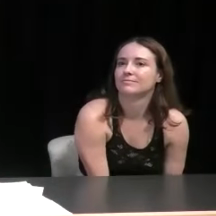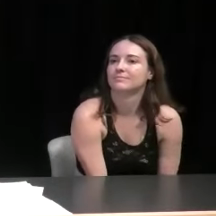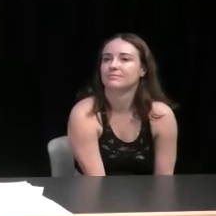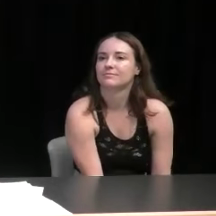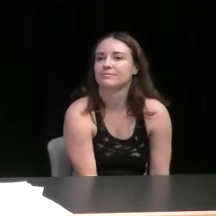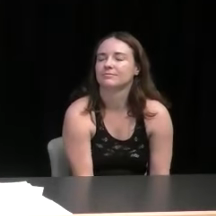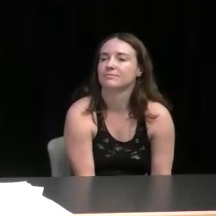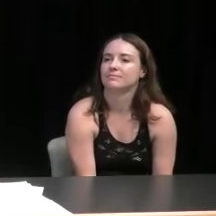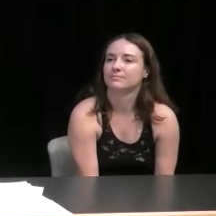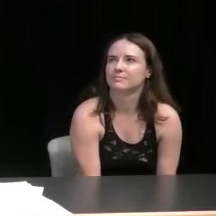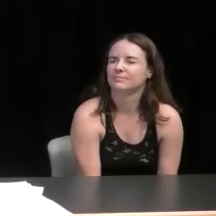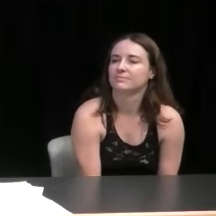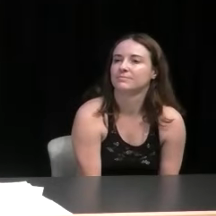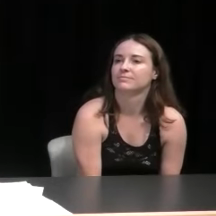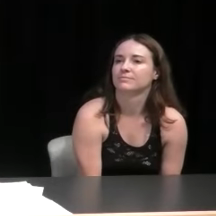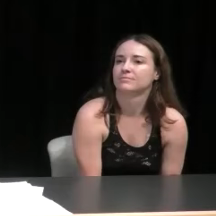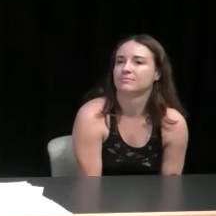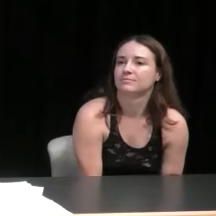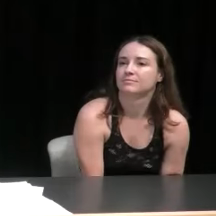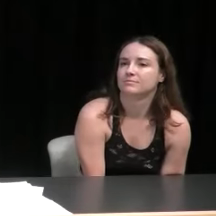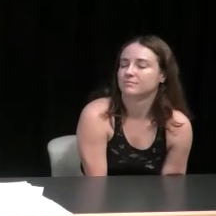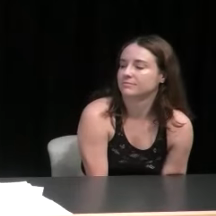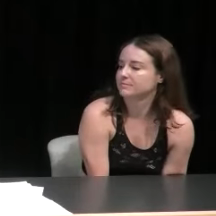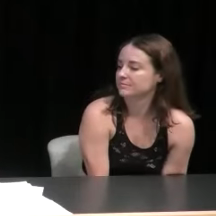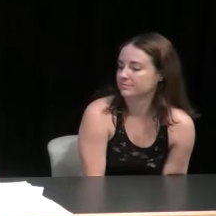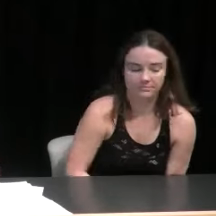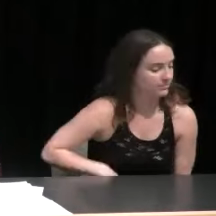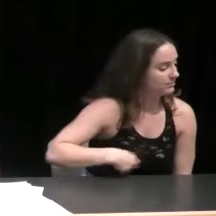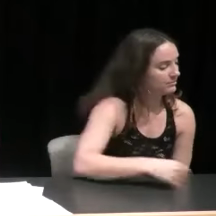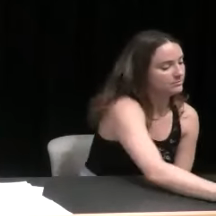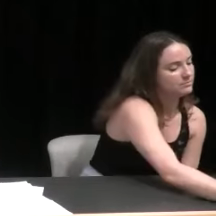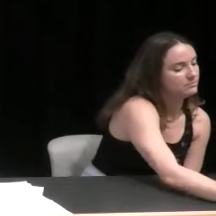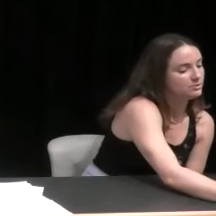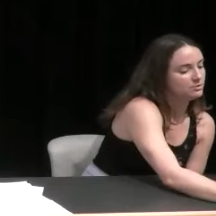in hearing culture seemed inappropriate so these are struggles that we deal with